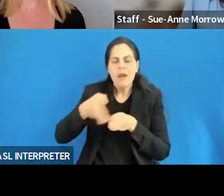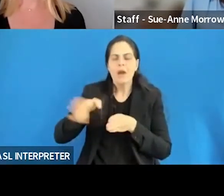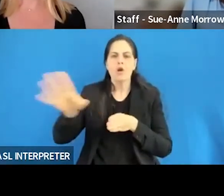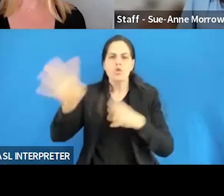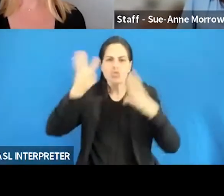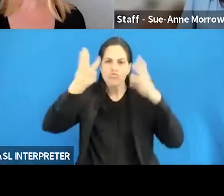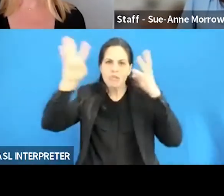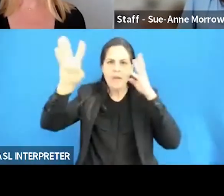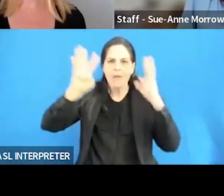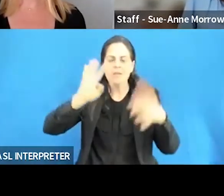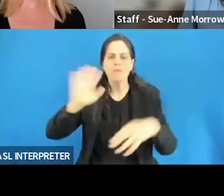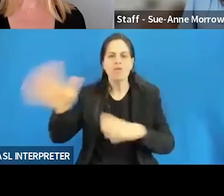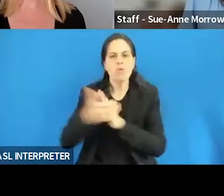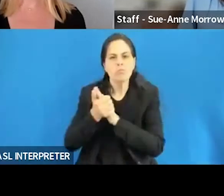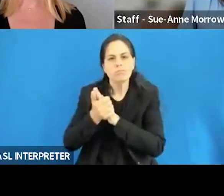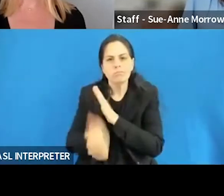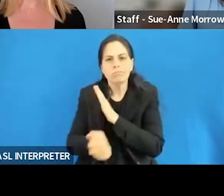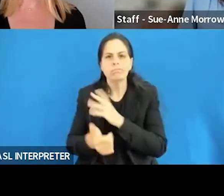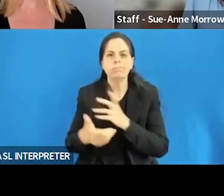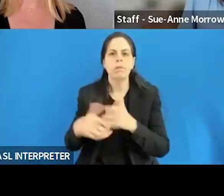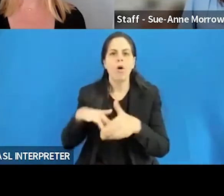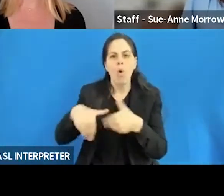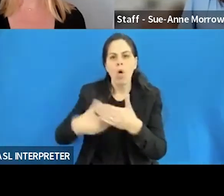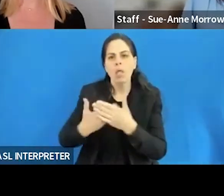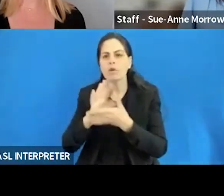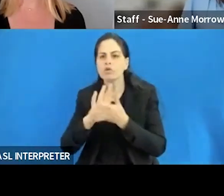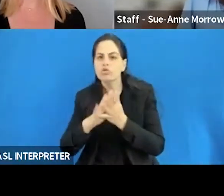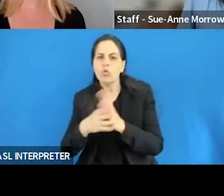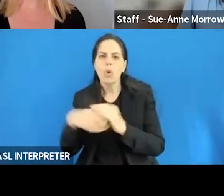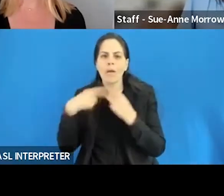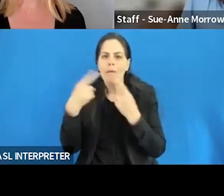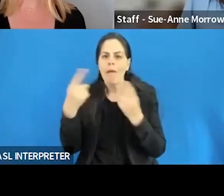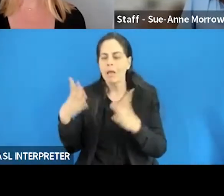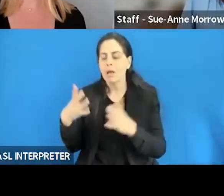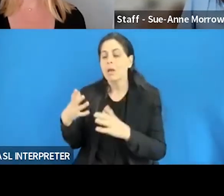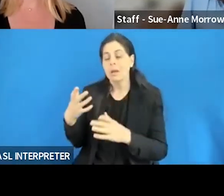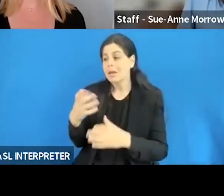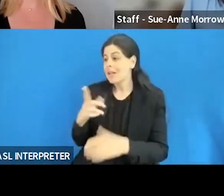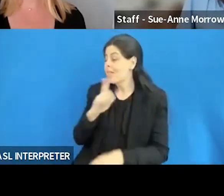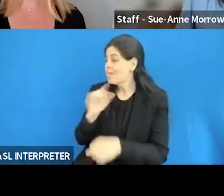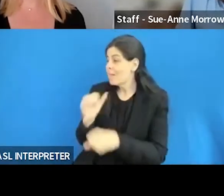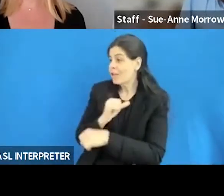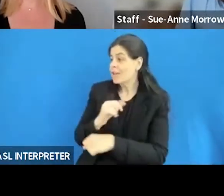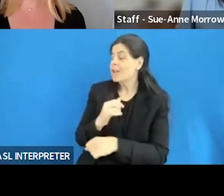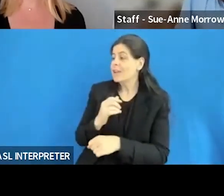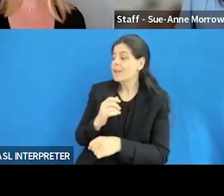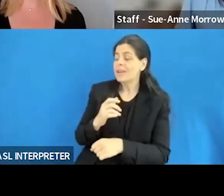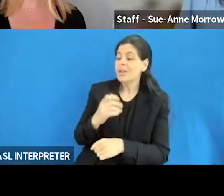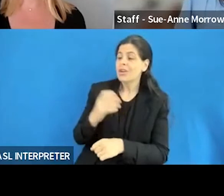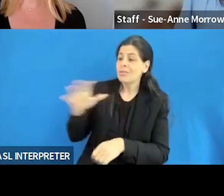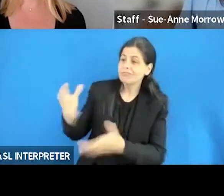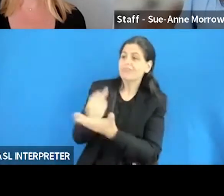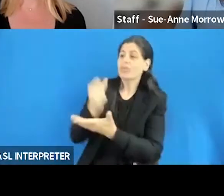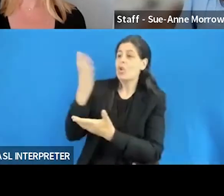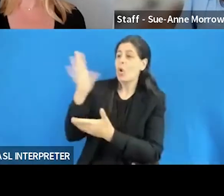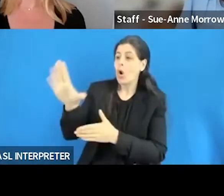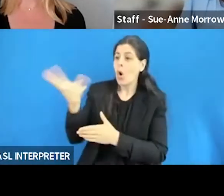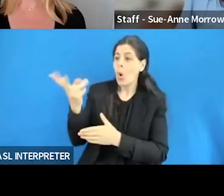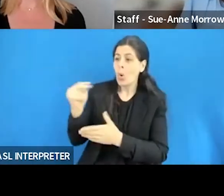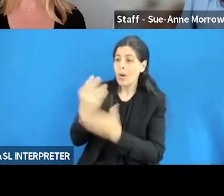and your storytelling into your own hands. I mean, literally you're holding the mic. And I just think that's such a great example, too,